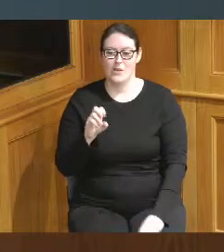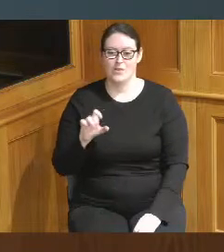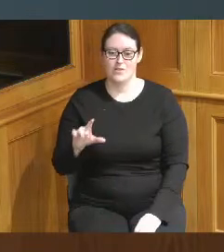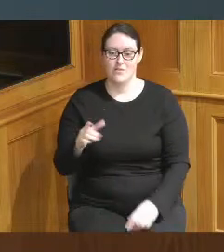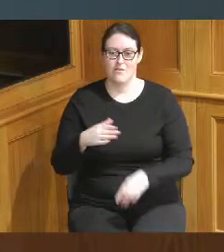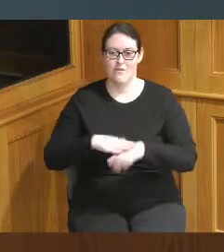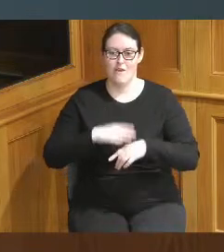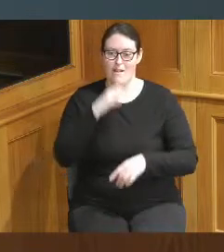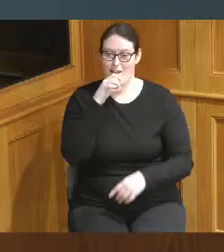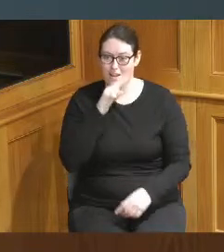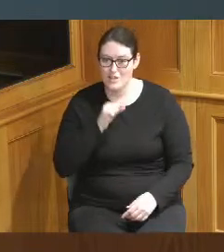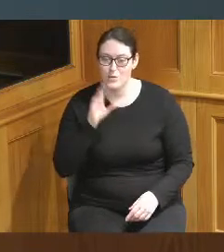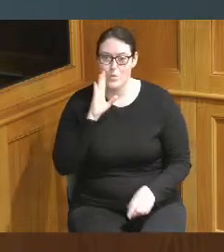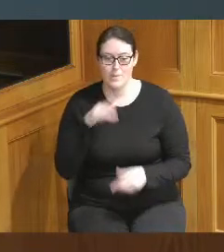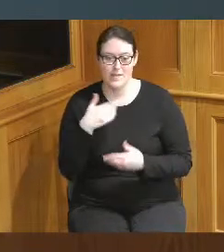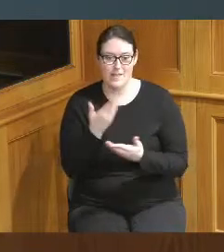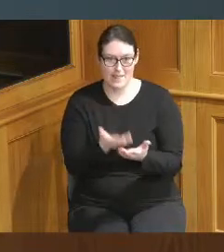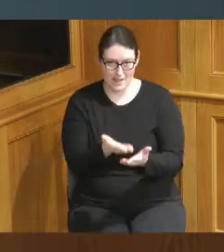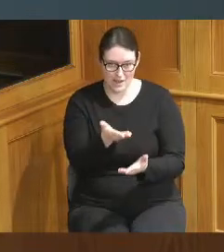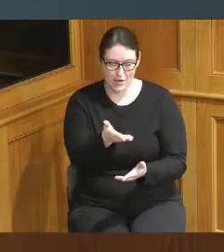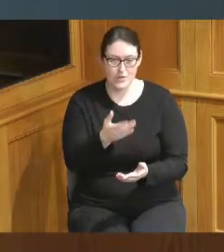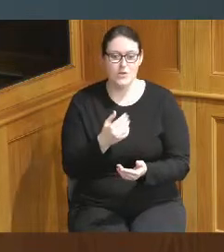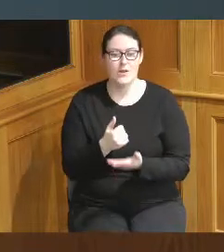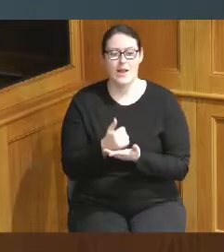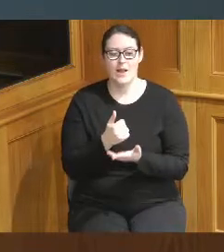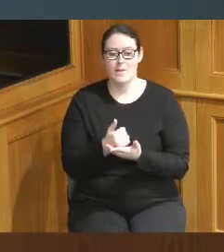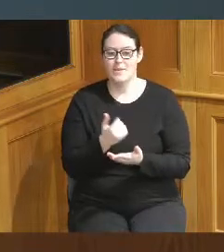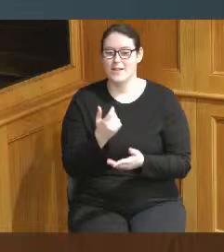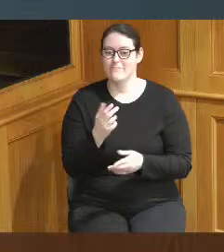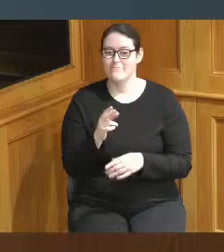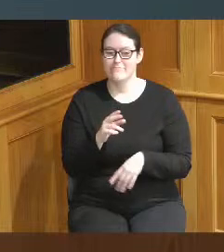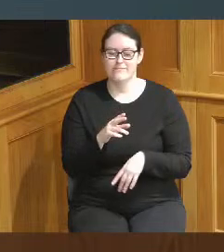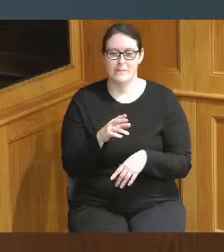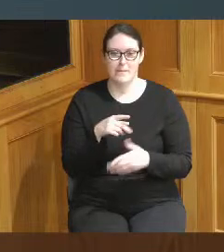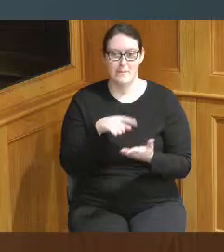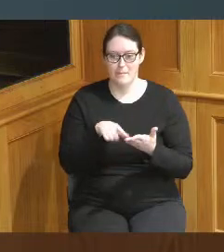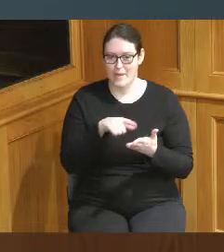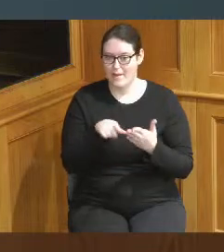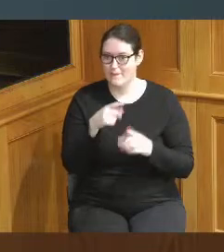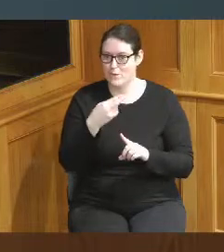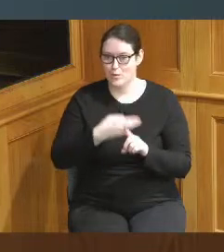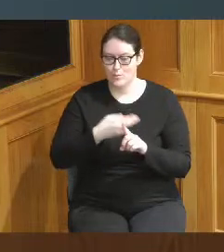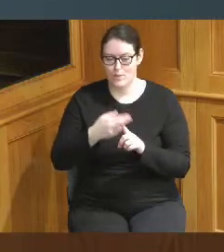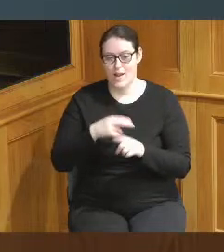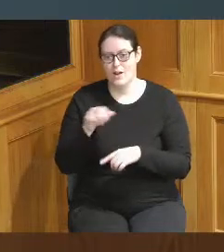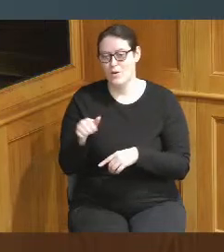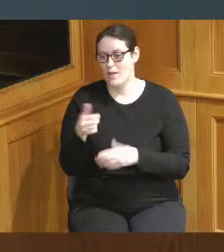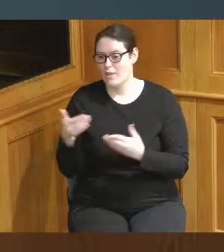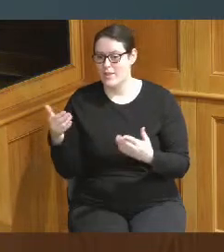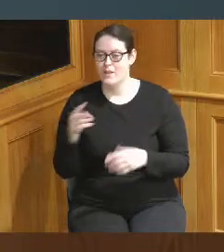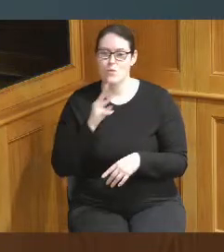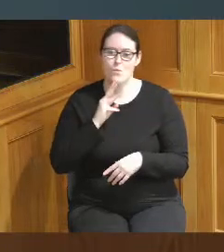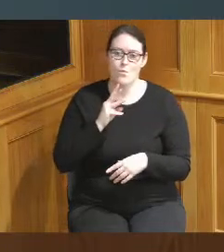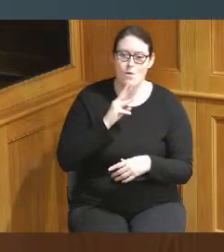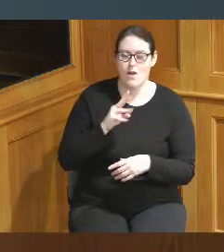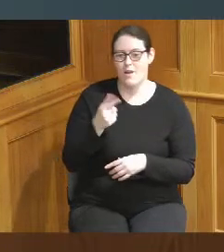can we make that by leave one and and not think we should take a vote the record yes (Commissioner Driehaus) sure